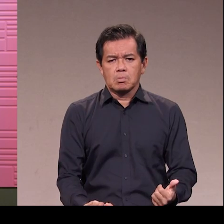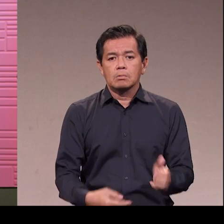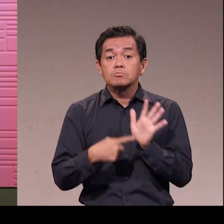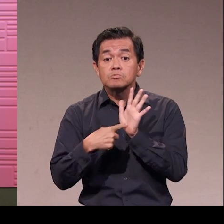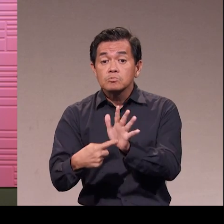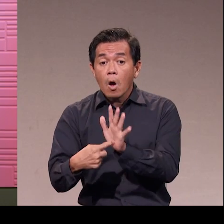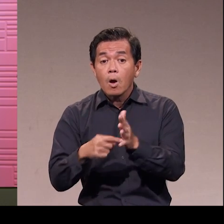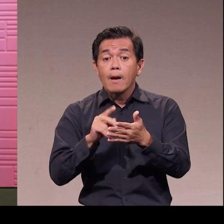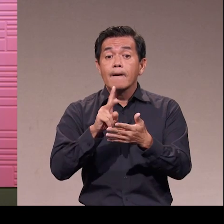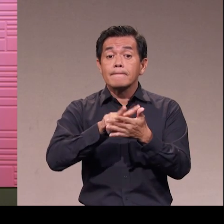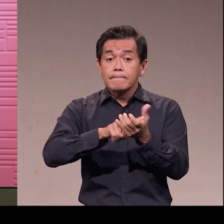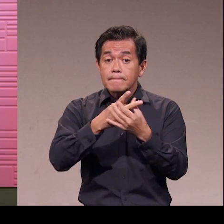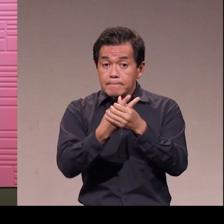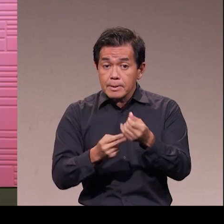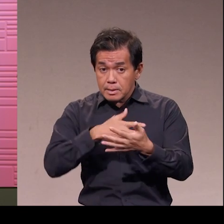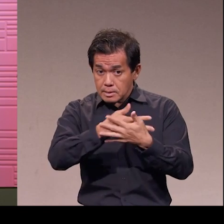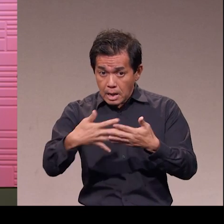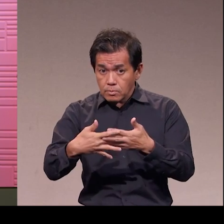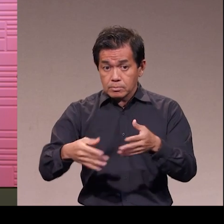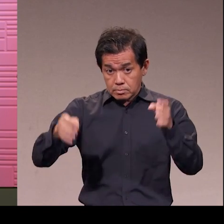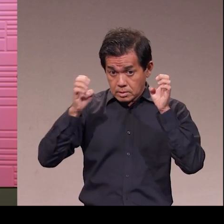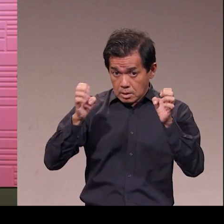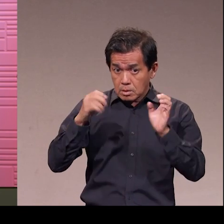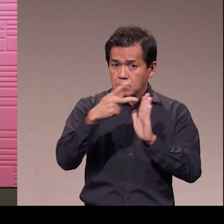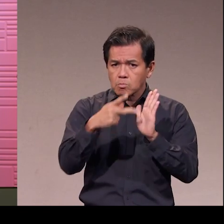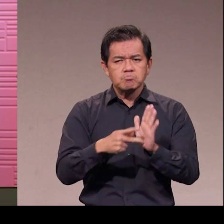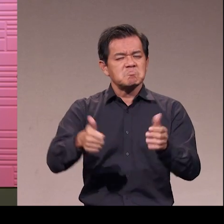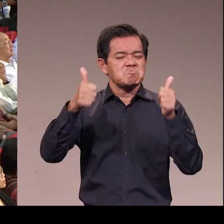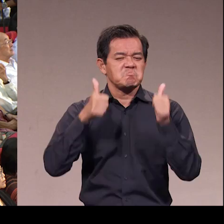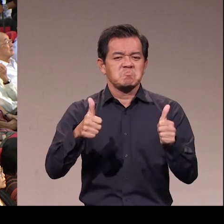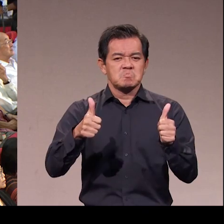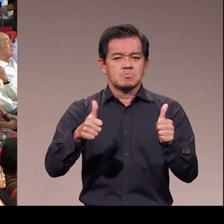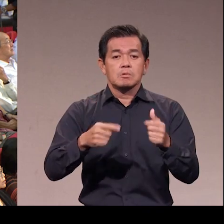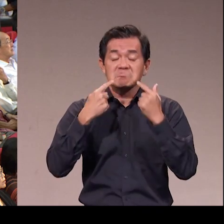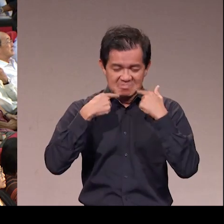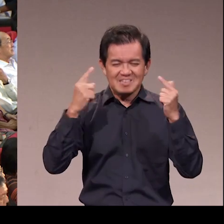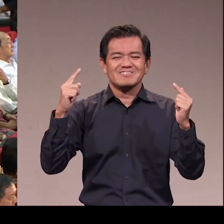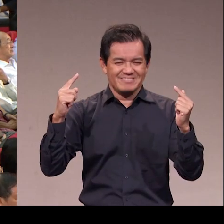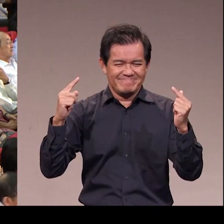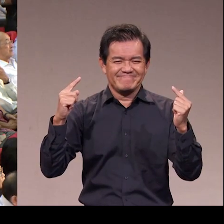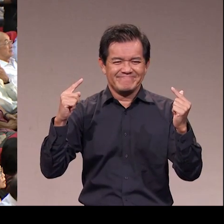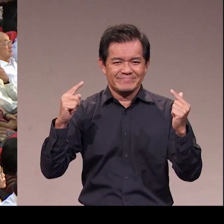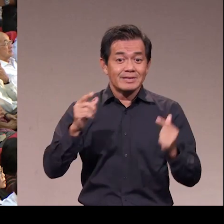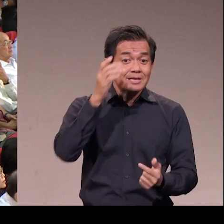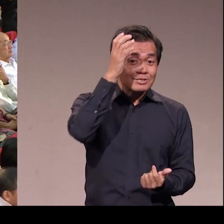The Chinese media have also played an important role in nation building.